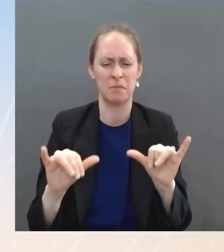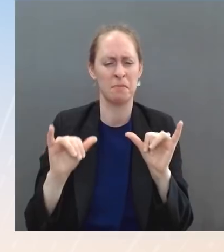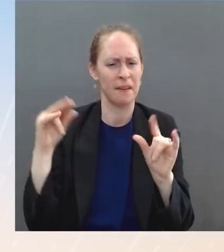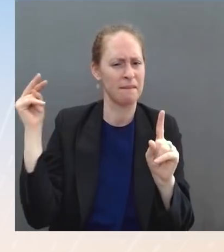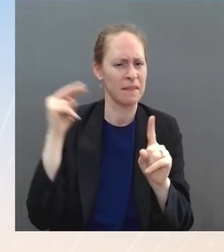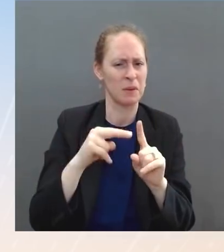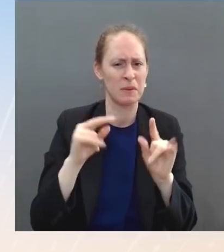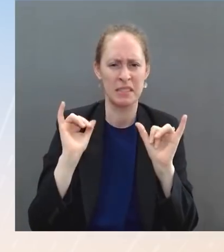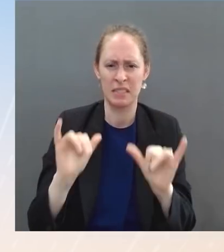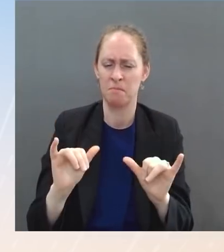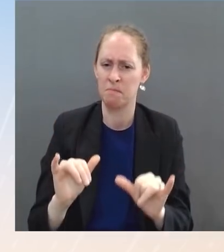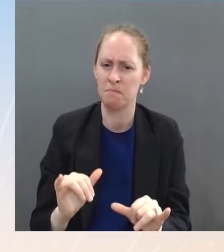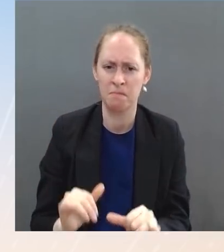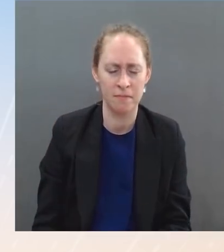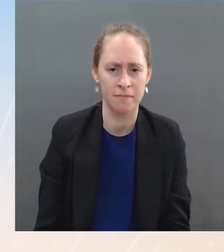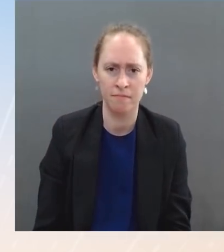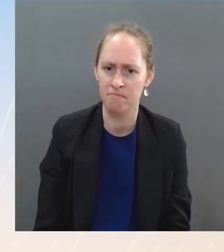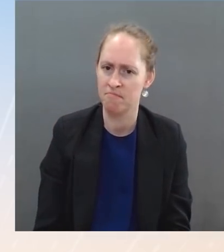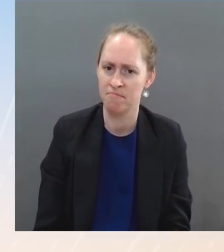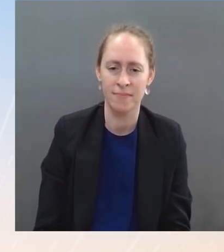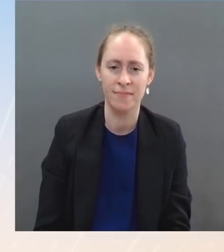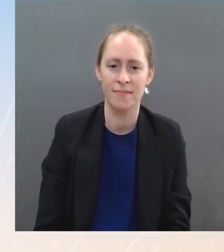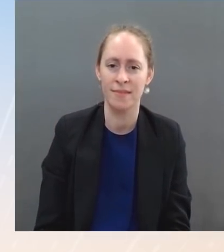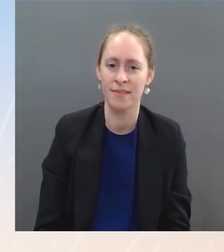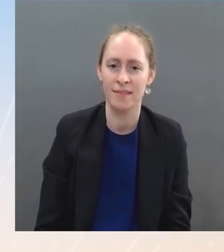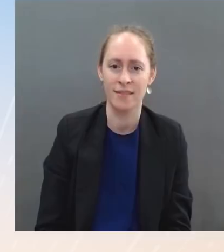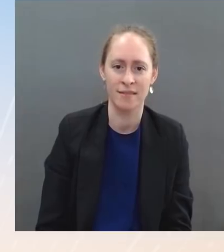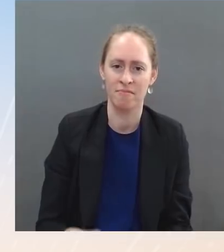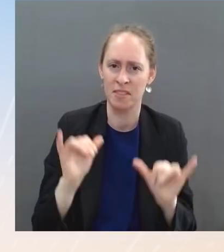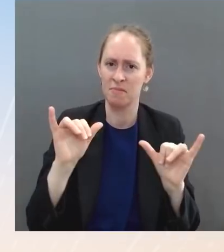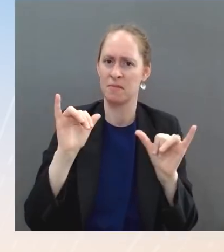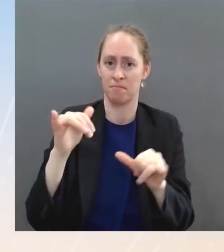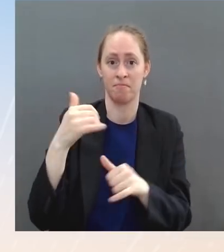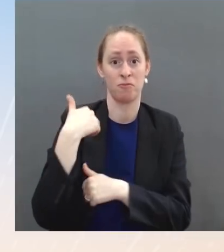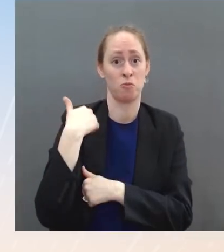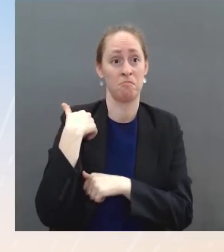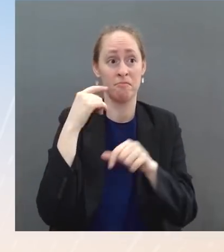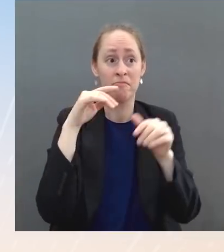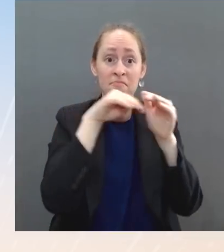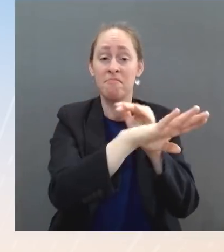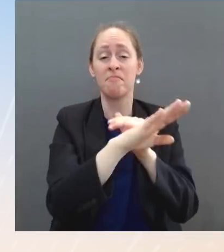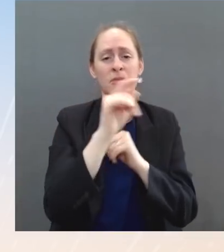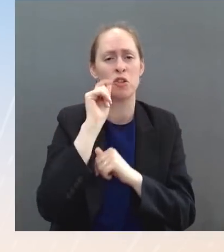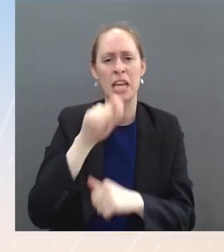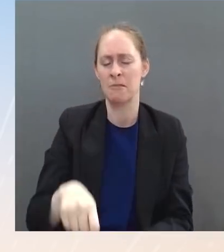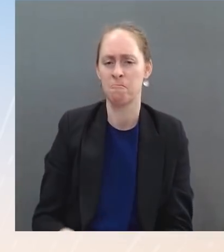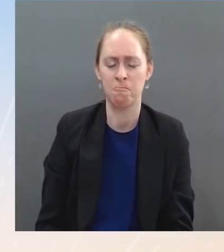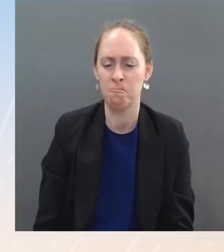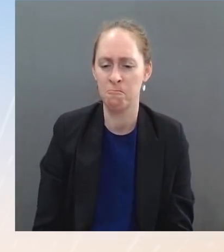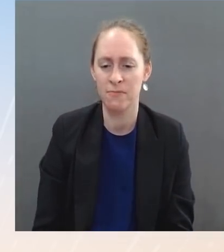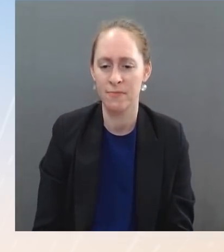Inflation is at 7.9 percent. It shows average hourly wages went up 5.6 percent. I wonder what the level of concern